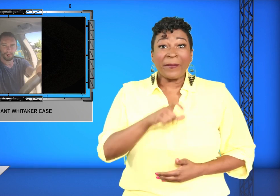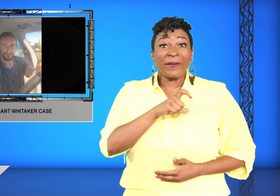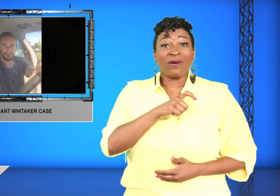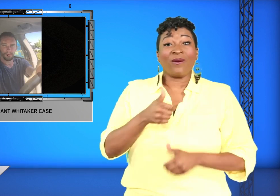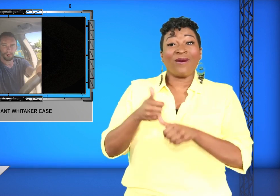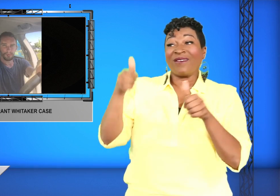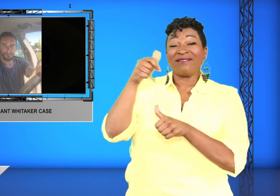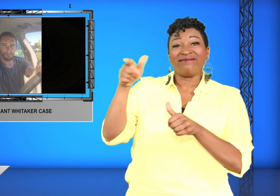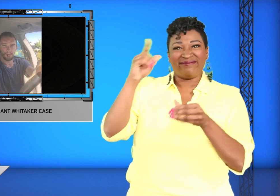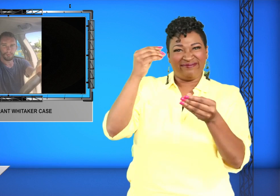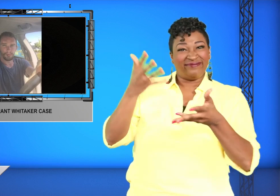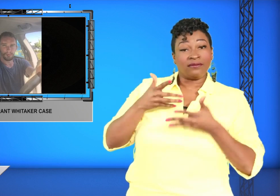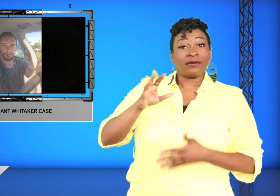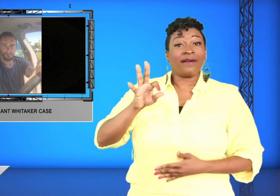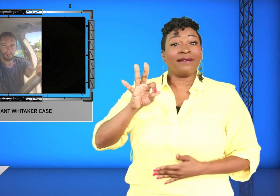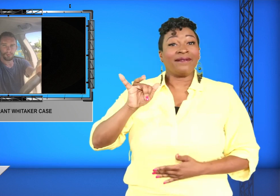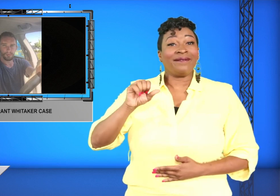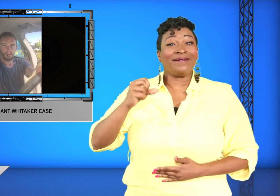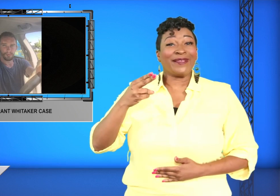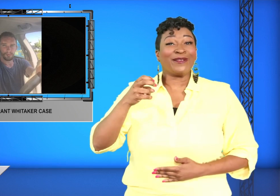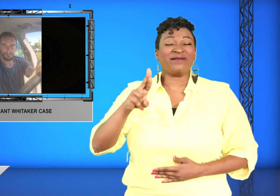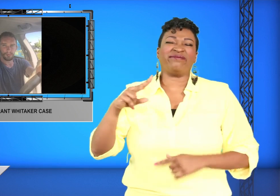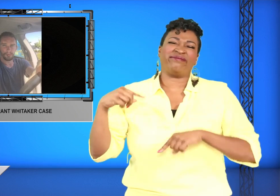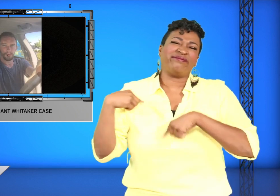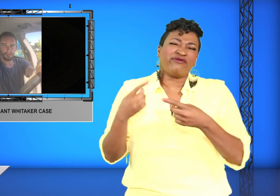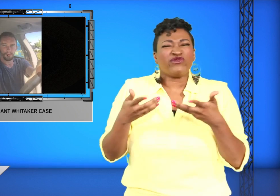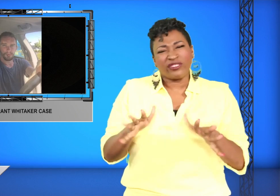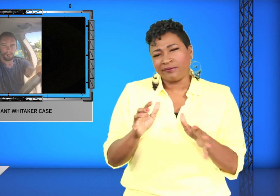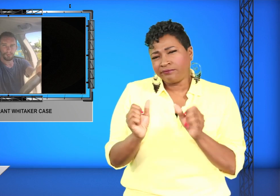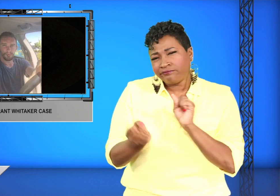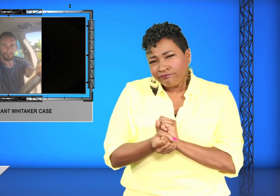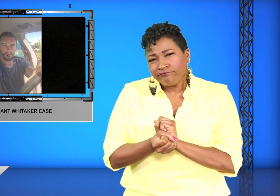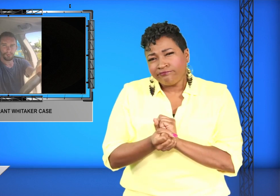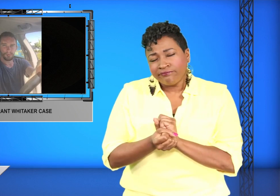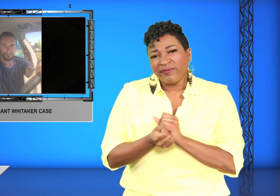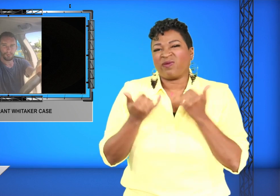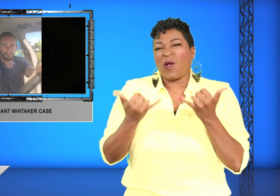Authorities also told us Fisher has been arrested.